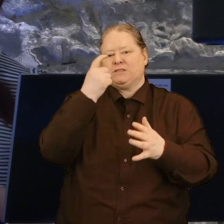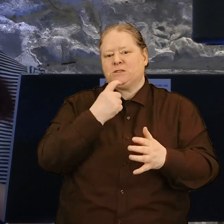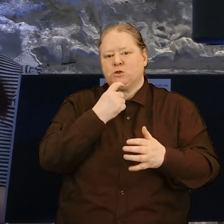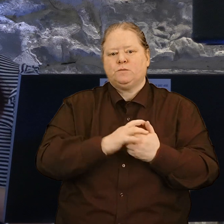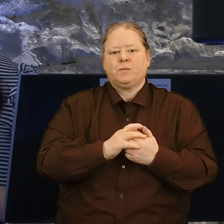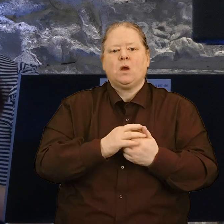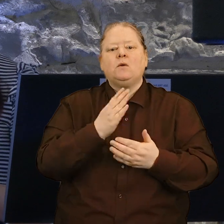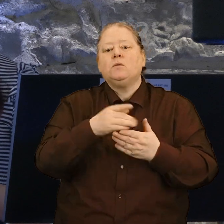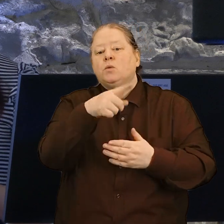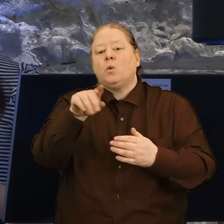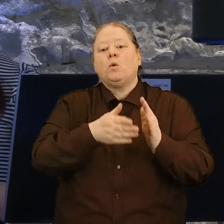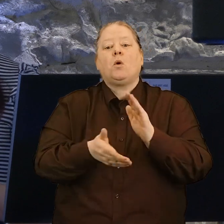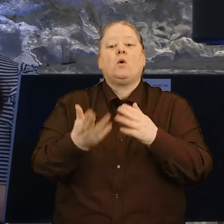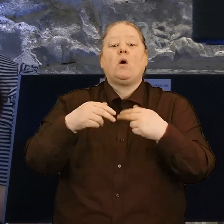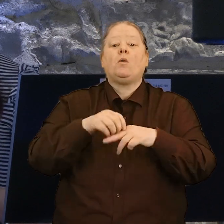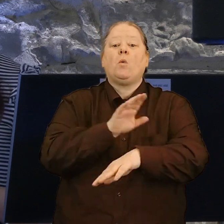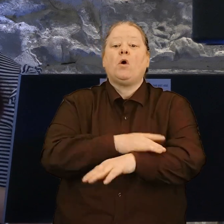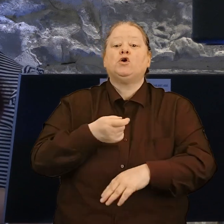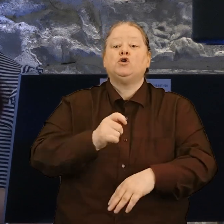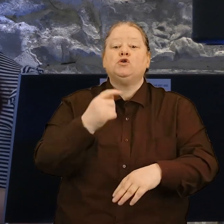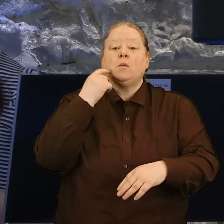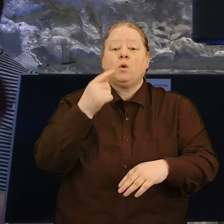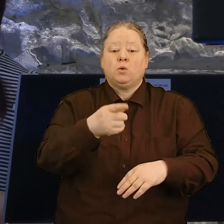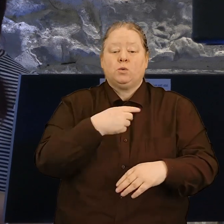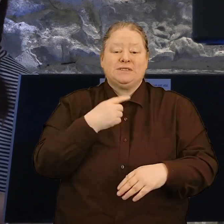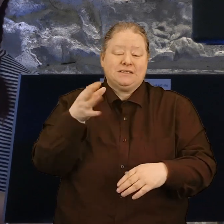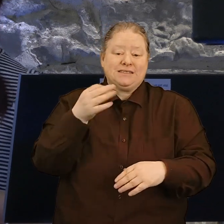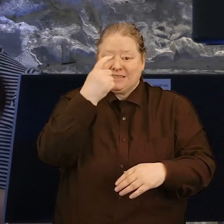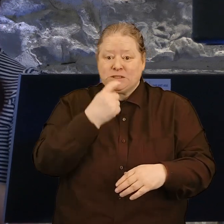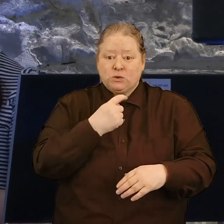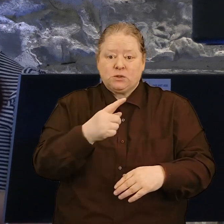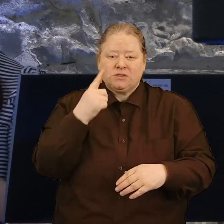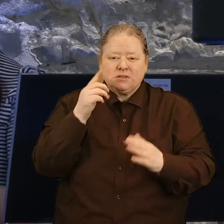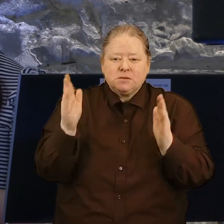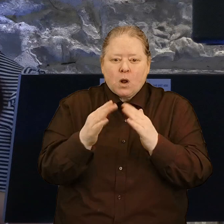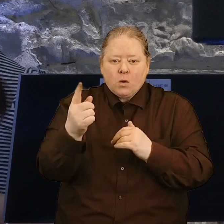Those of you who are coming on the walking tour tomorrow, we'll get the statue, the small one out as well so you can see them.